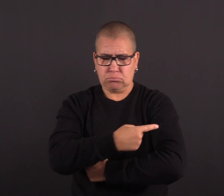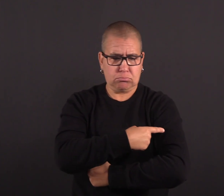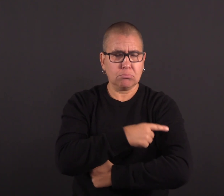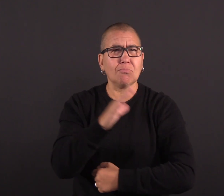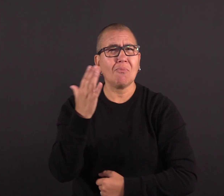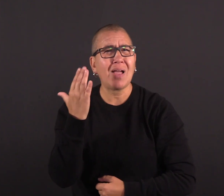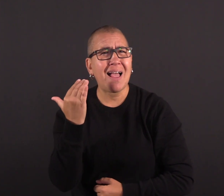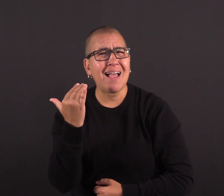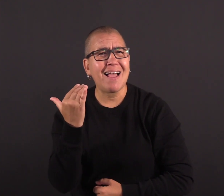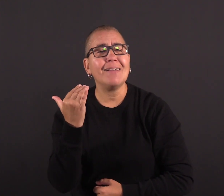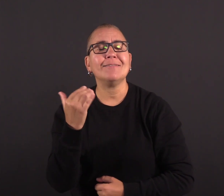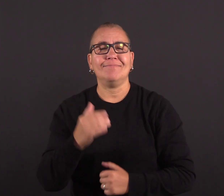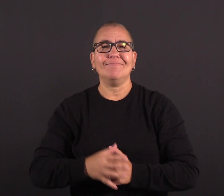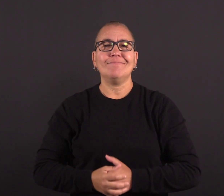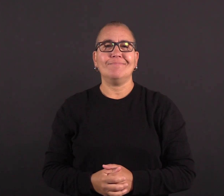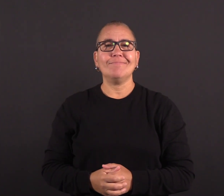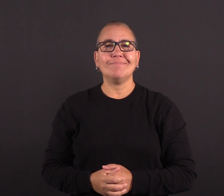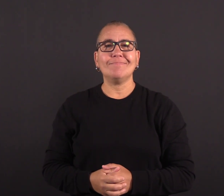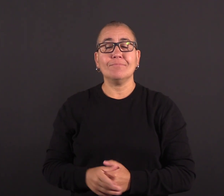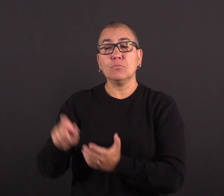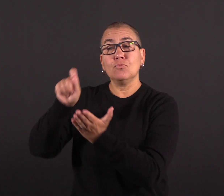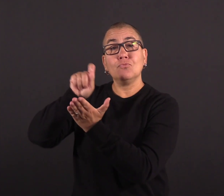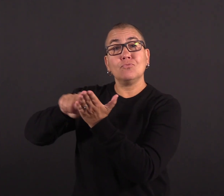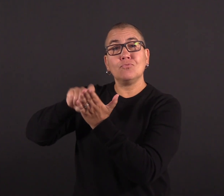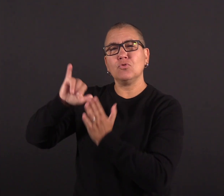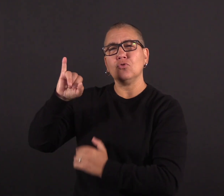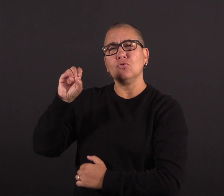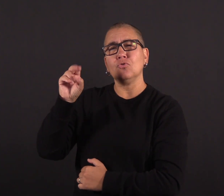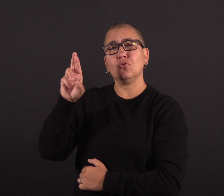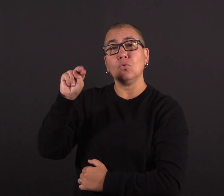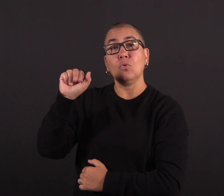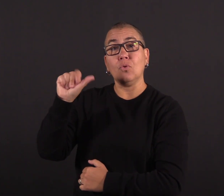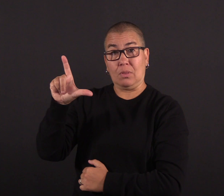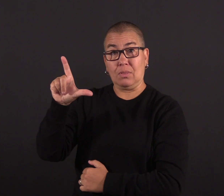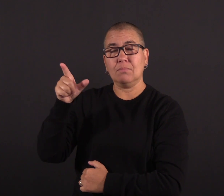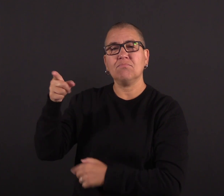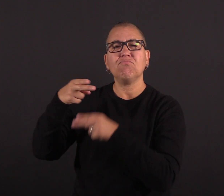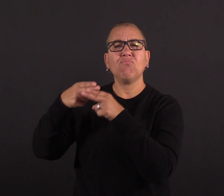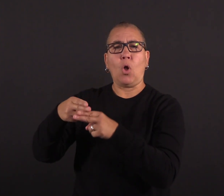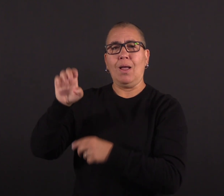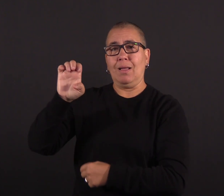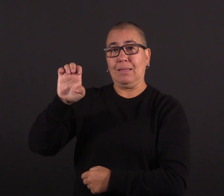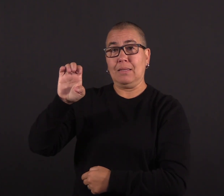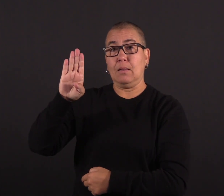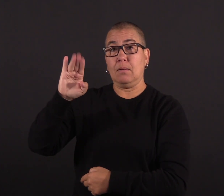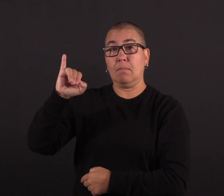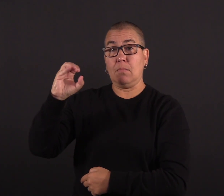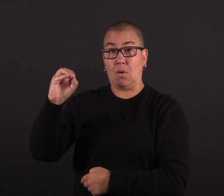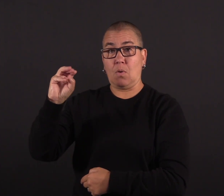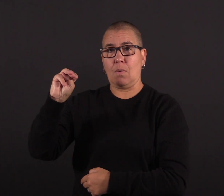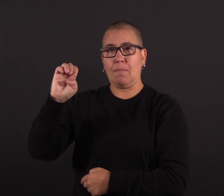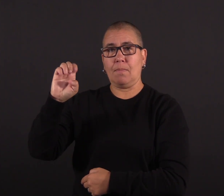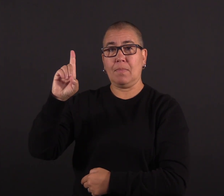the arm the vaccine goes in carefully. The immune response may be stronger if